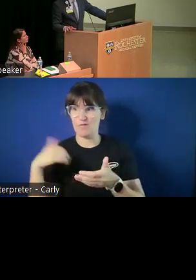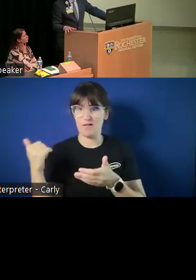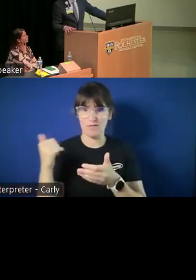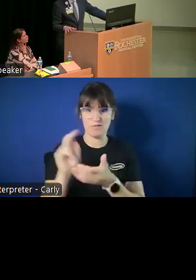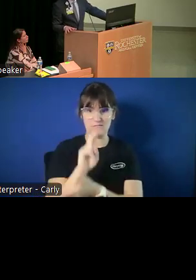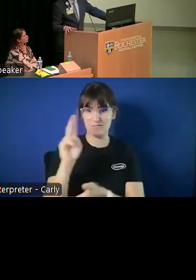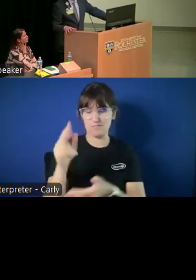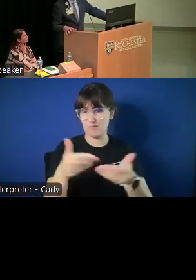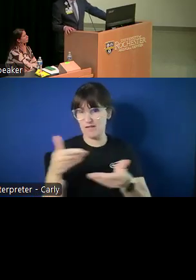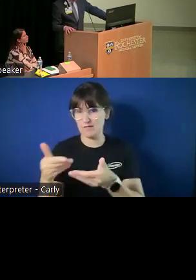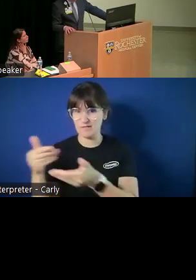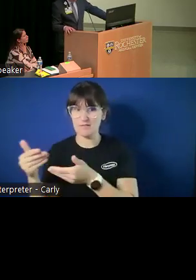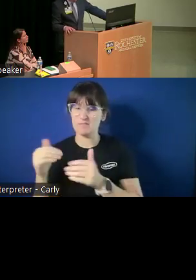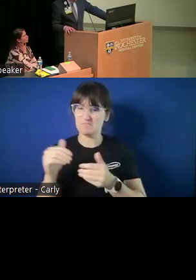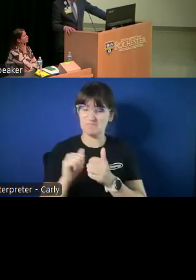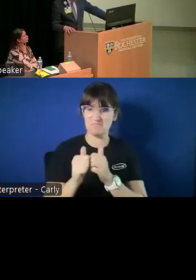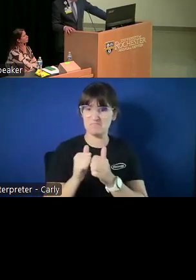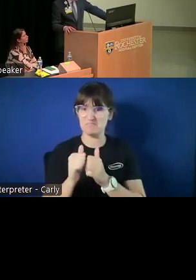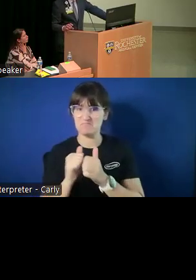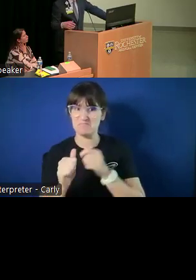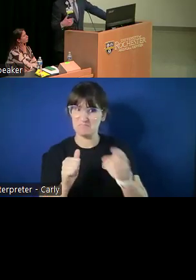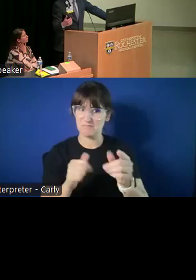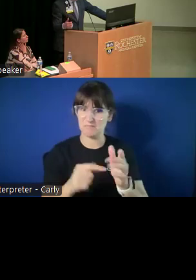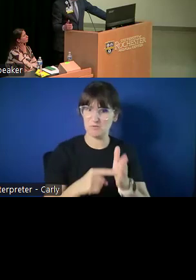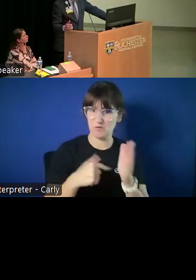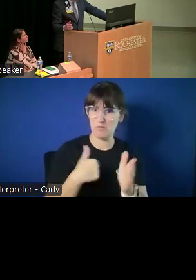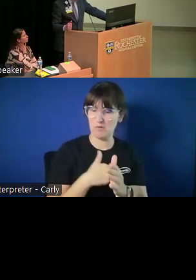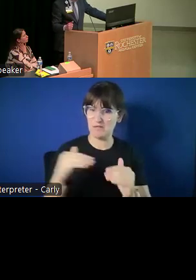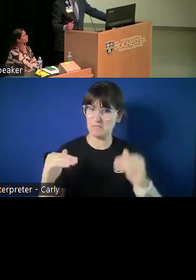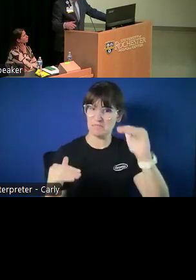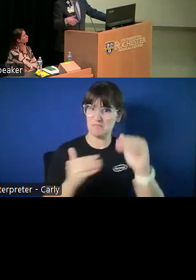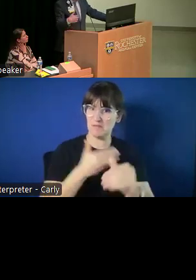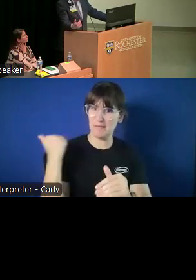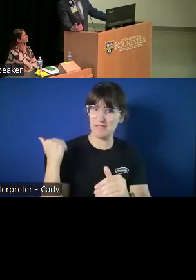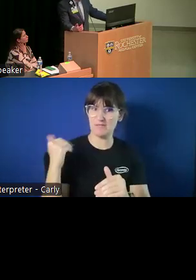successful in sharing this narrative of caring so we are attempting to position URMC to better share